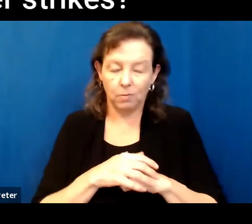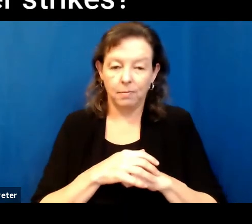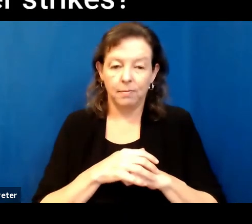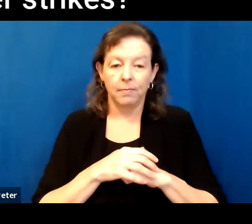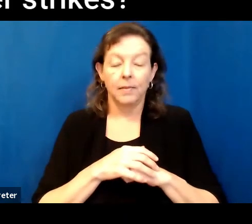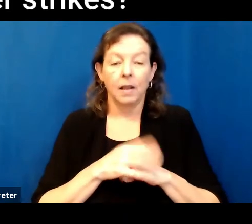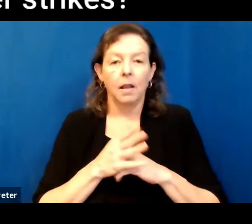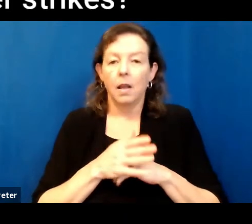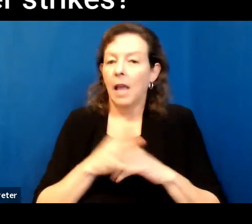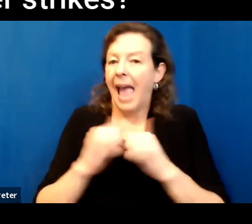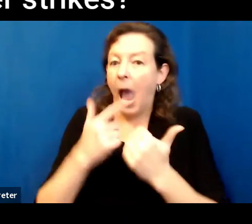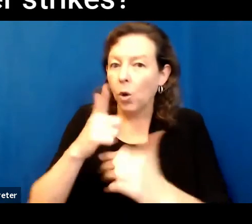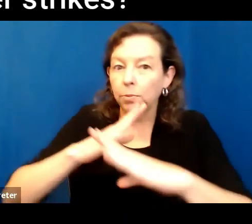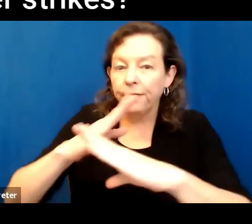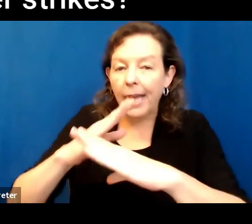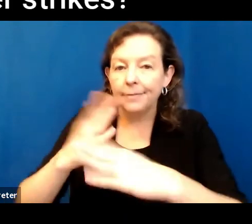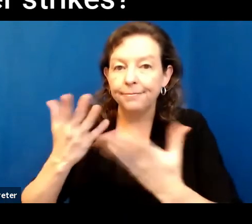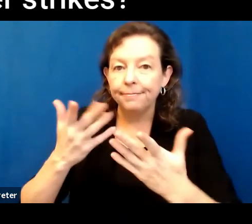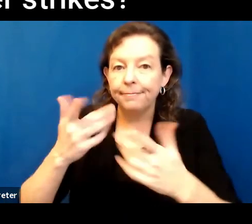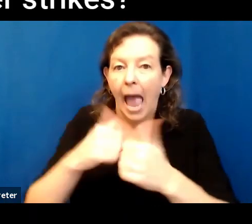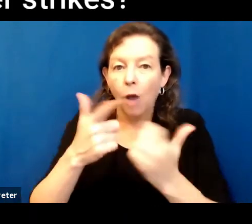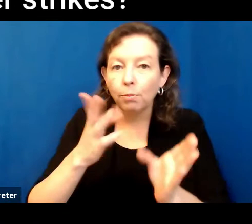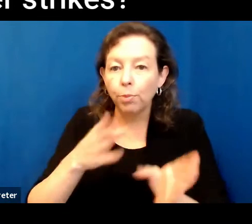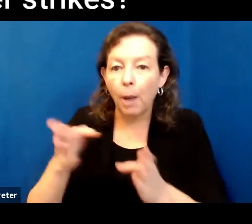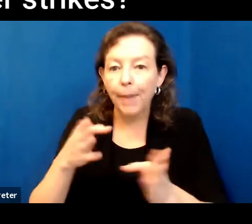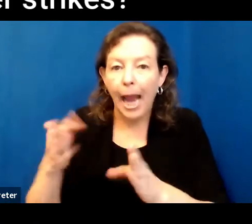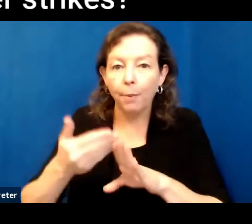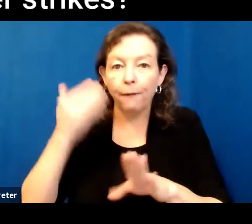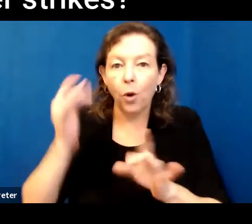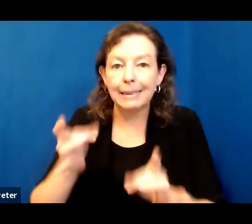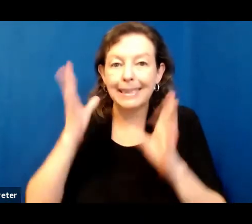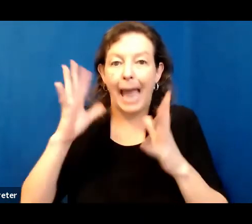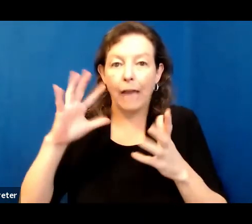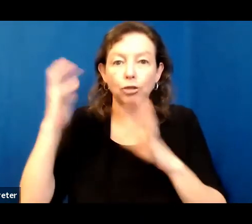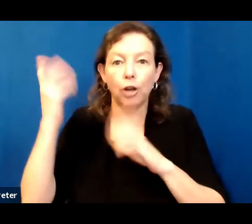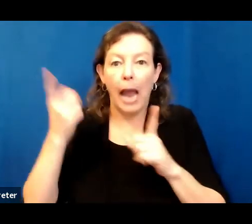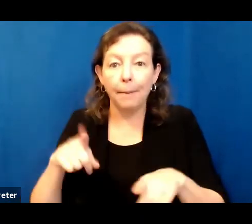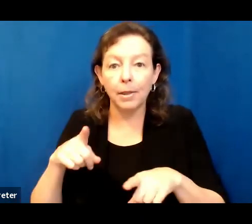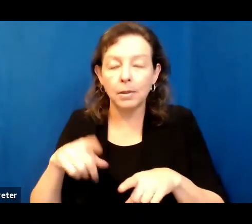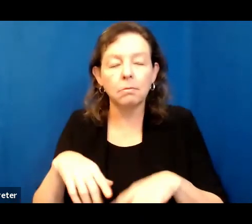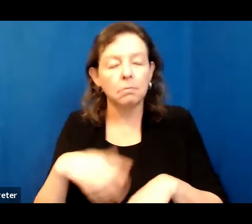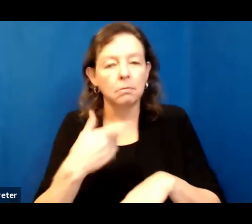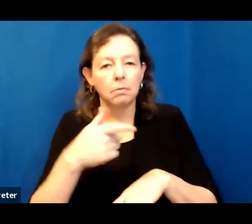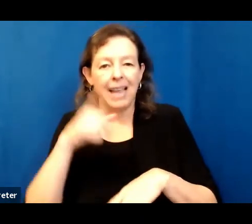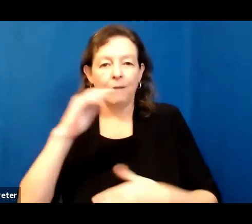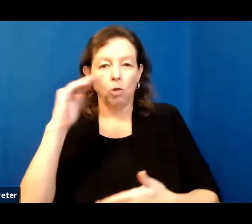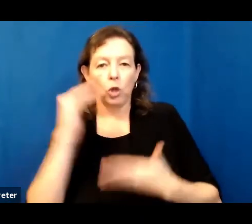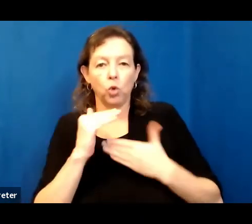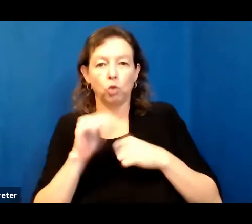So how do you prevent it? How do you prepare before disaster strikes? You've reduced your risk beforehand.